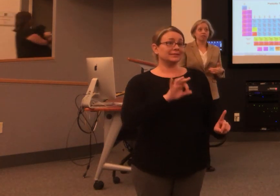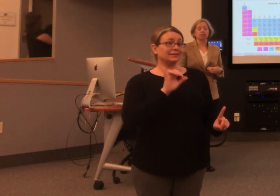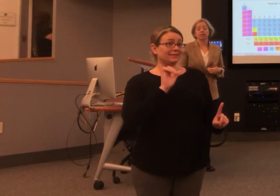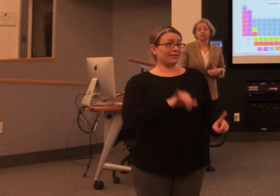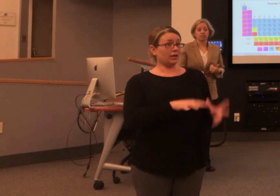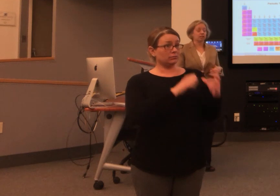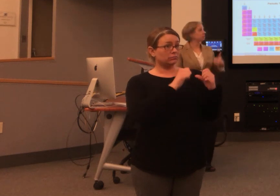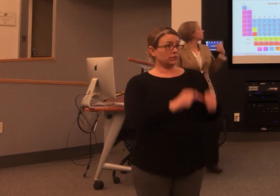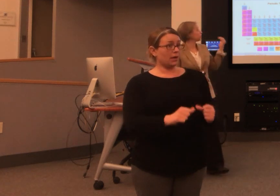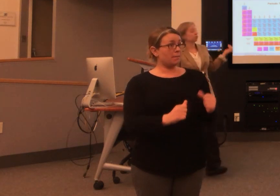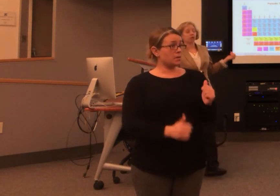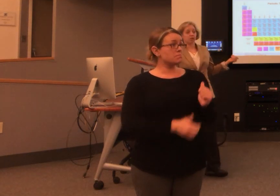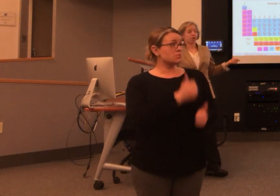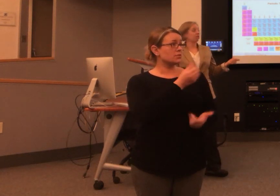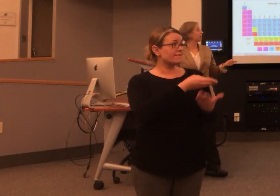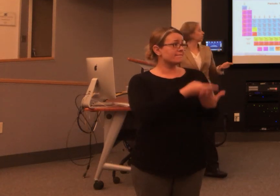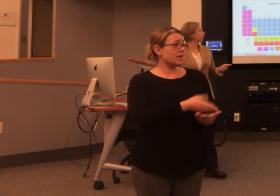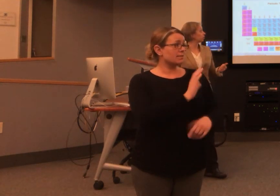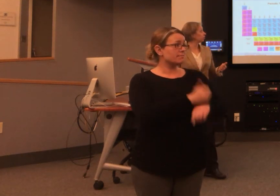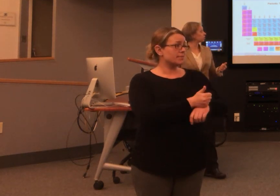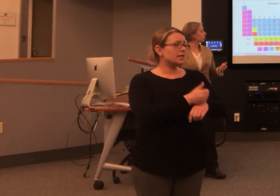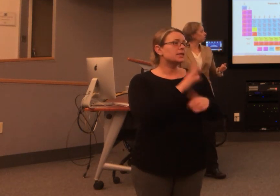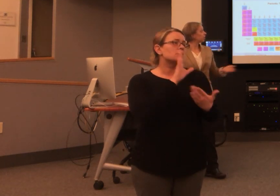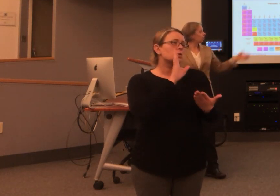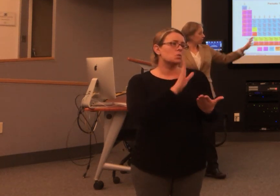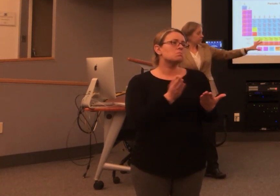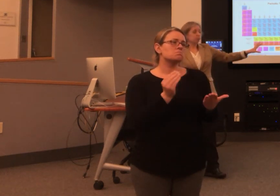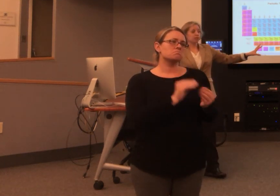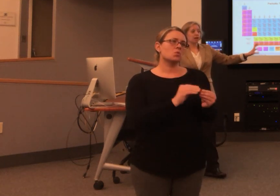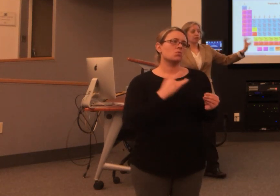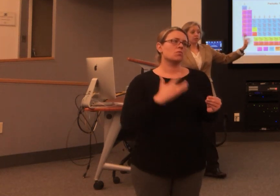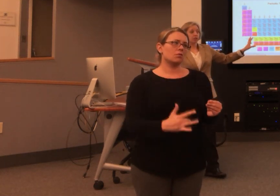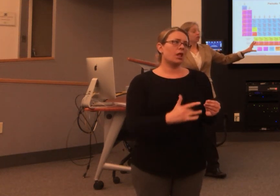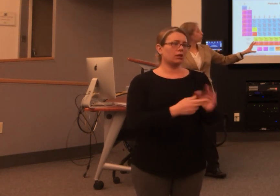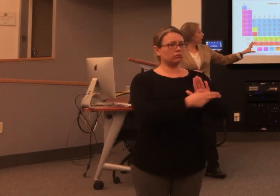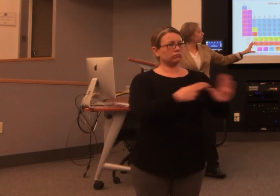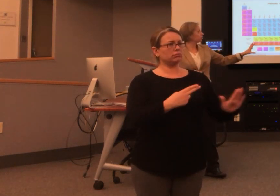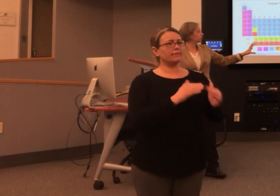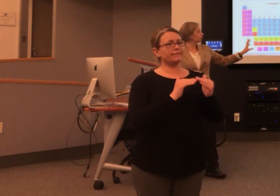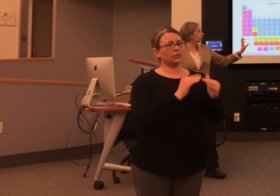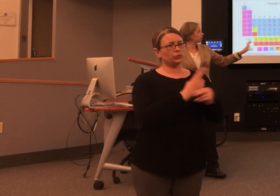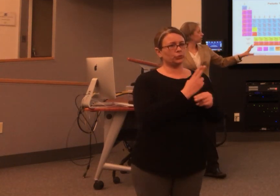it's gonna favor a find of fair use. On the flip side, if it's a very creative work